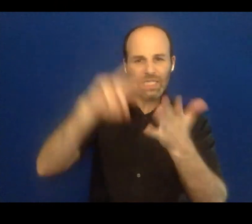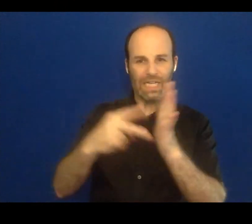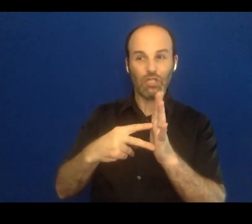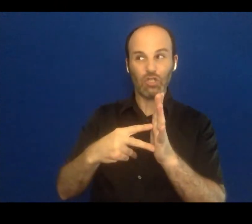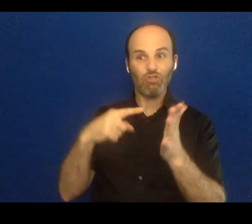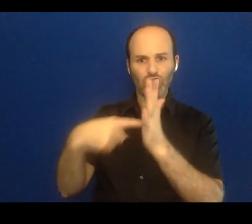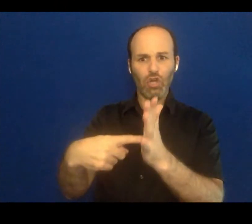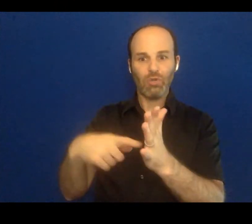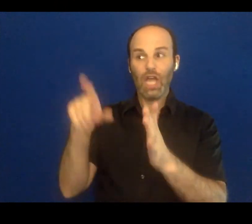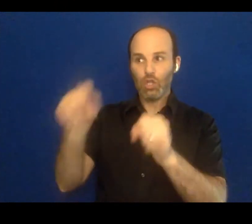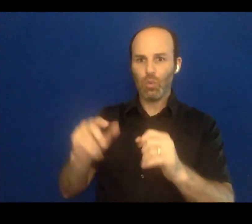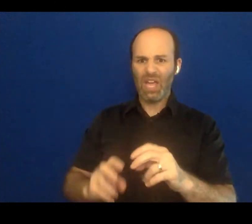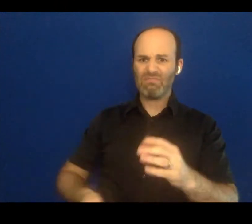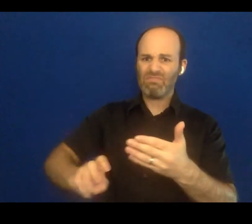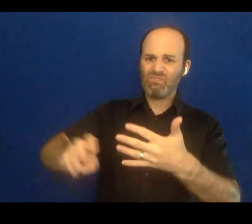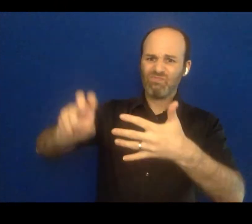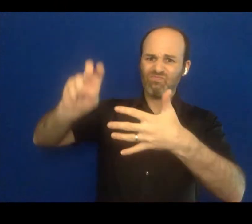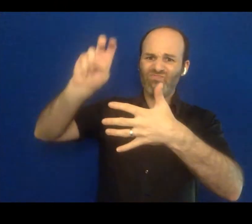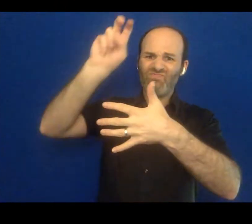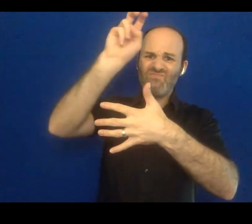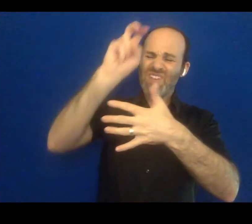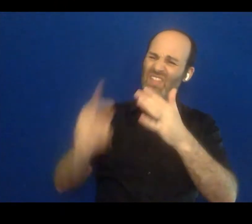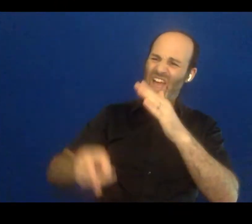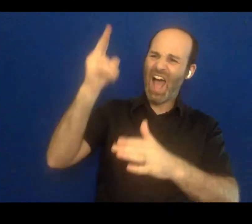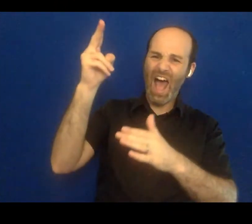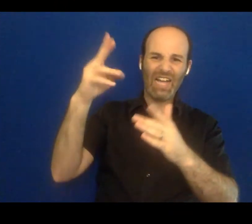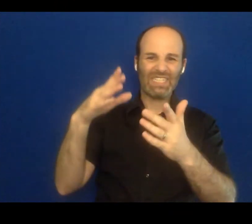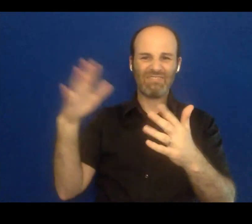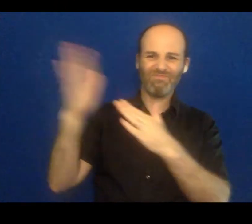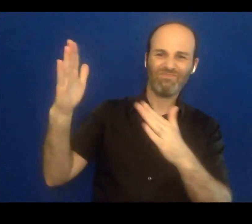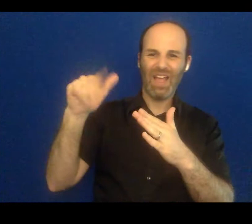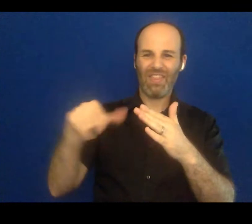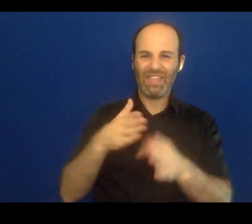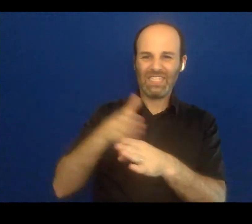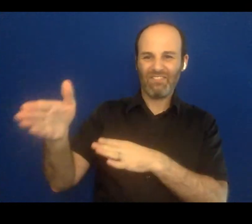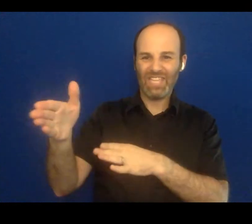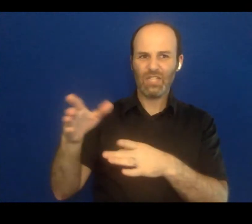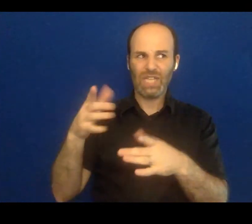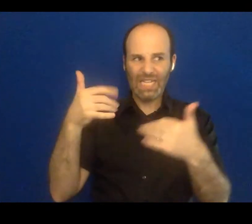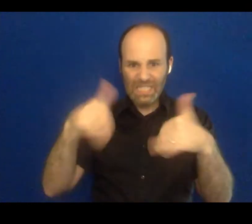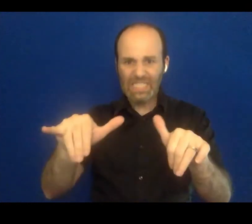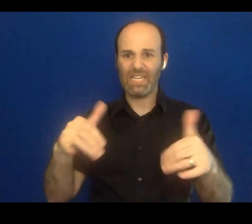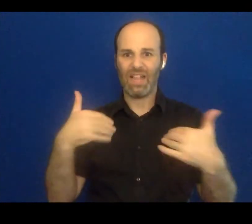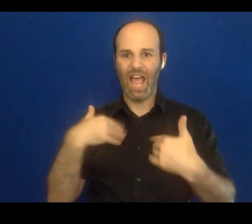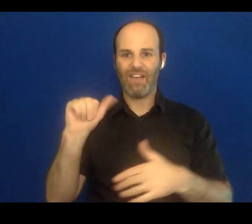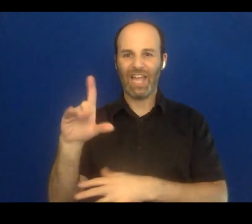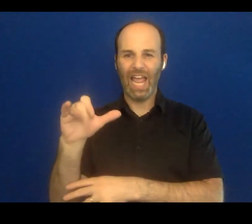THIS FIELD AND STILL HAVE THOSE KINDS OF THOUGHTS. SO I THINK THAT IS SOMETHING, IT IS SURPRISING EVERY TIME,